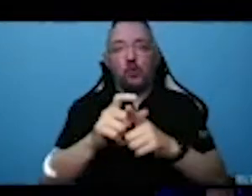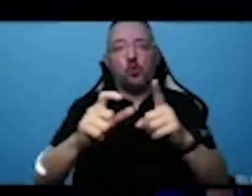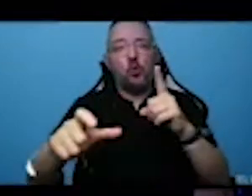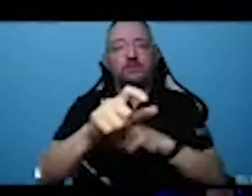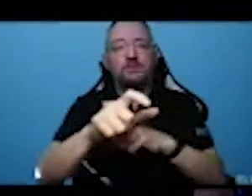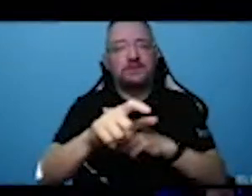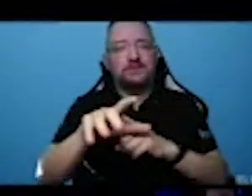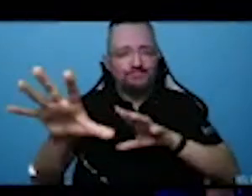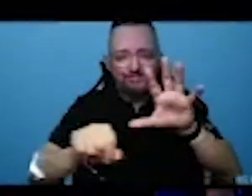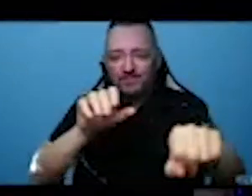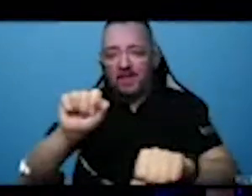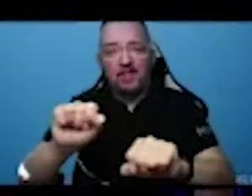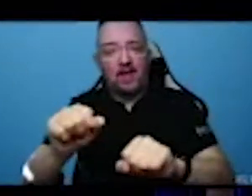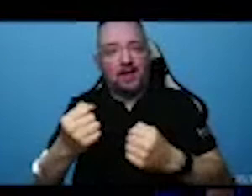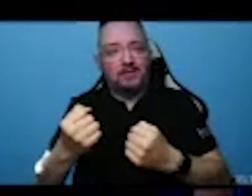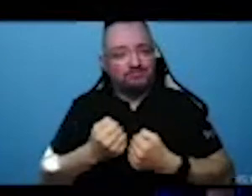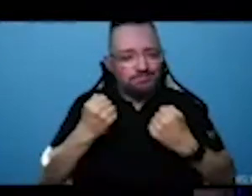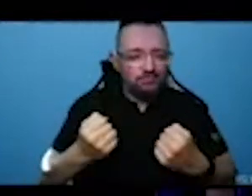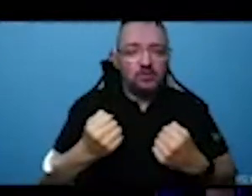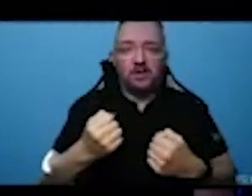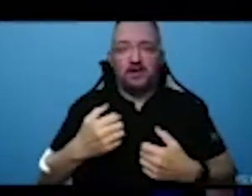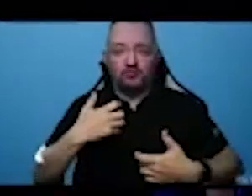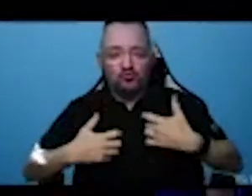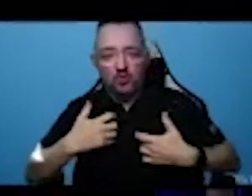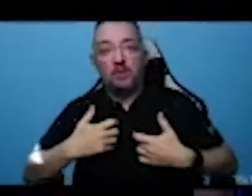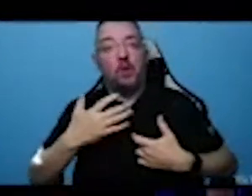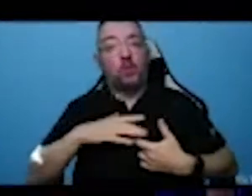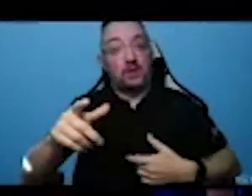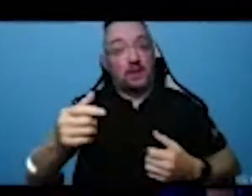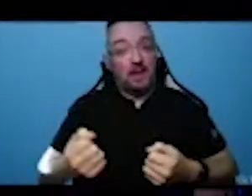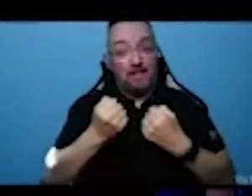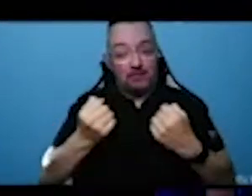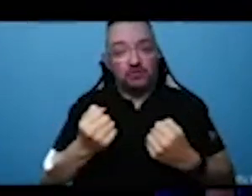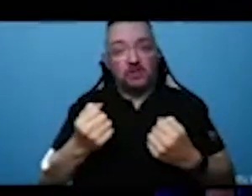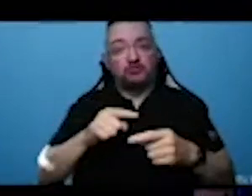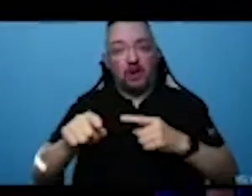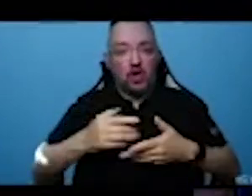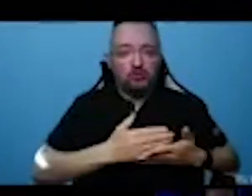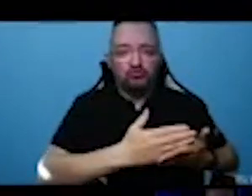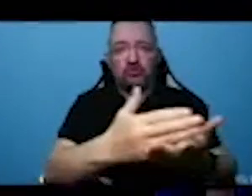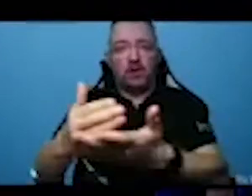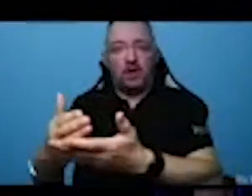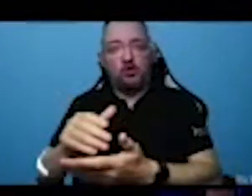But it's also about unleashing that energy and not just trying to kind of control that. I think there's a couple of kinds of